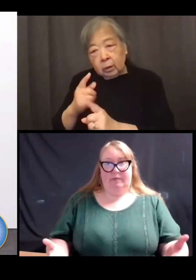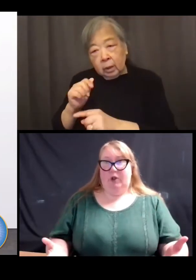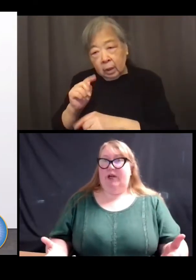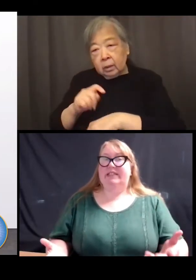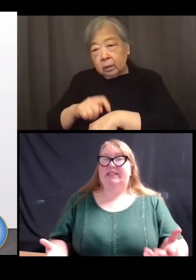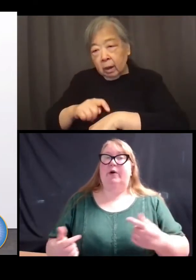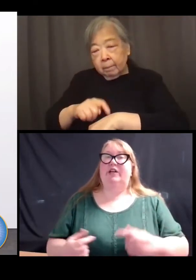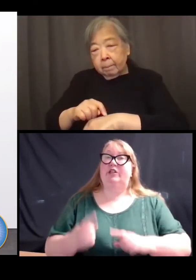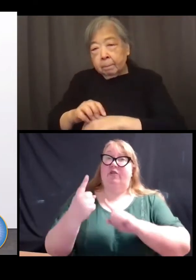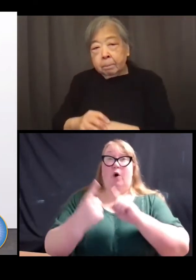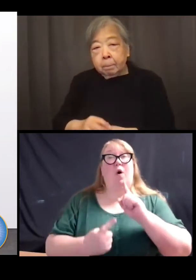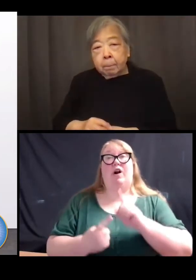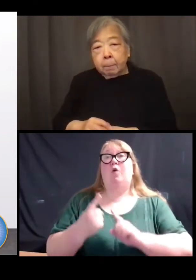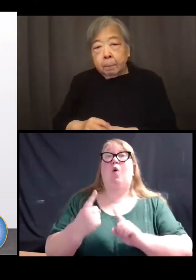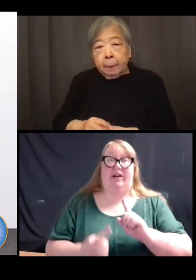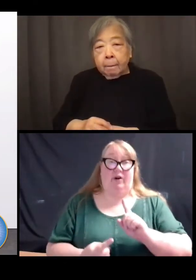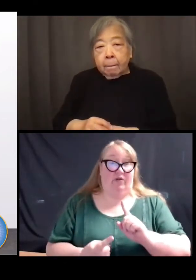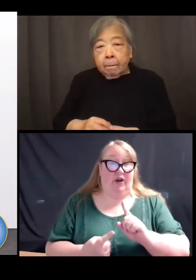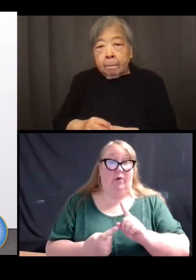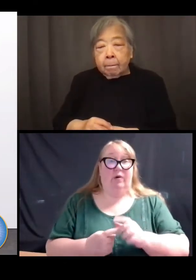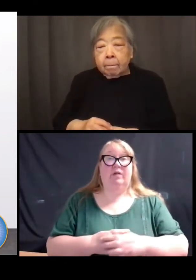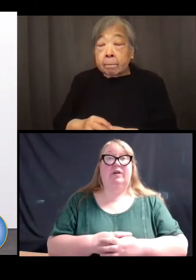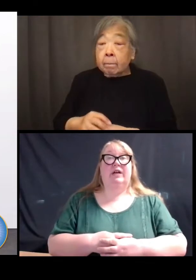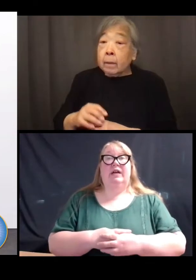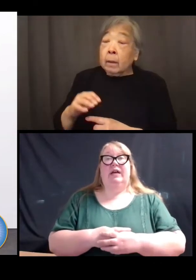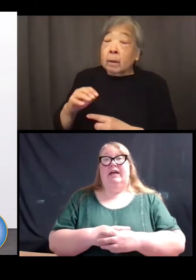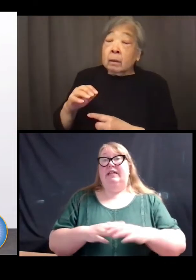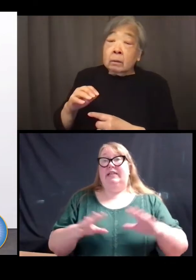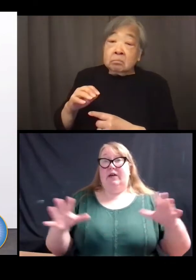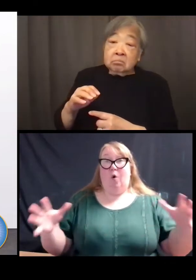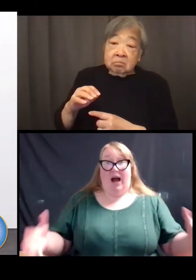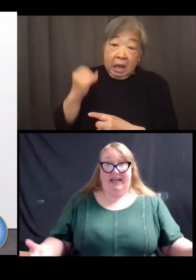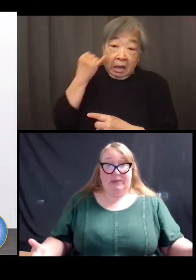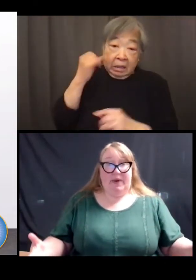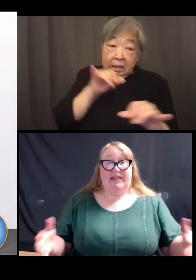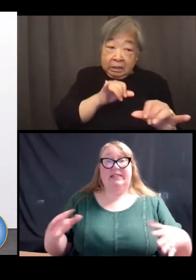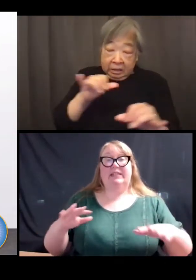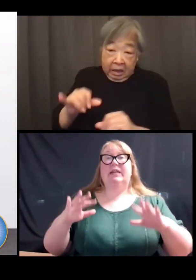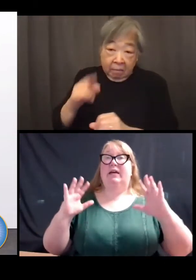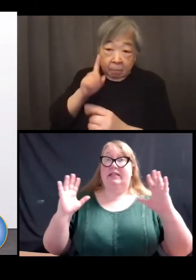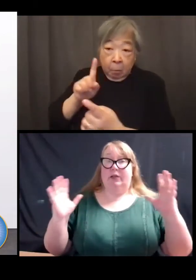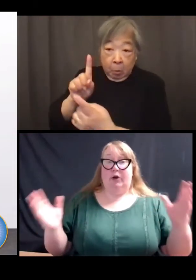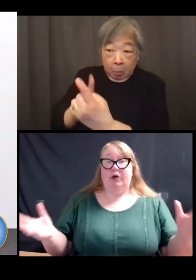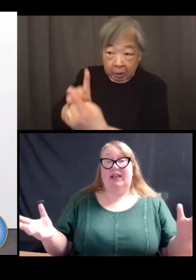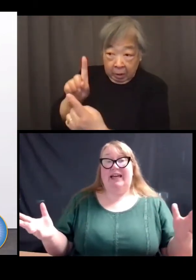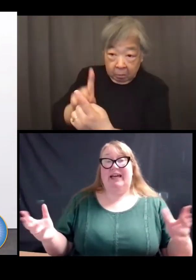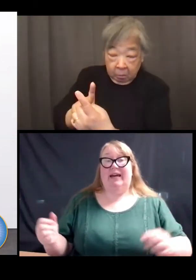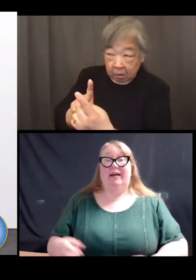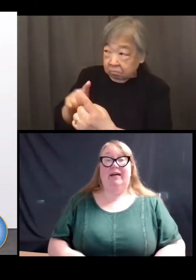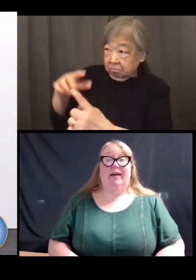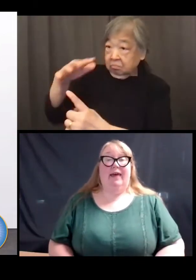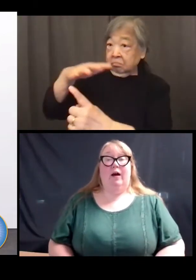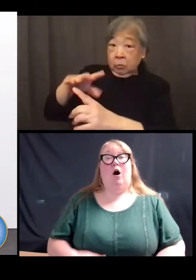Similar considerations for a one-on-one interview Is it a quiet space, is there good lighting,